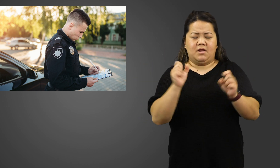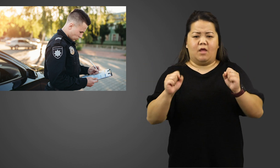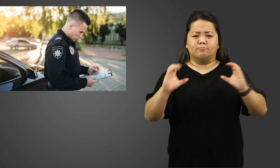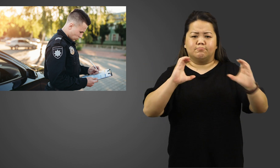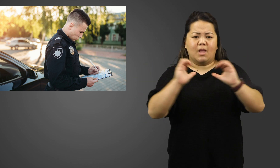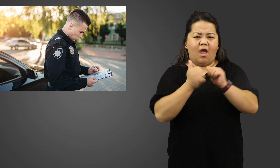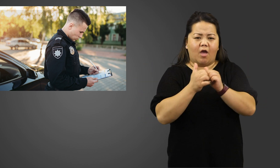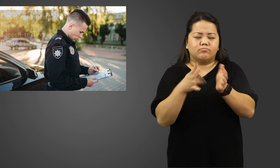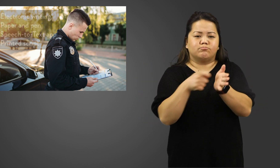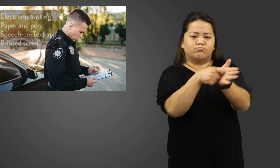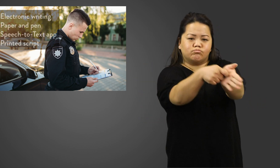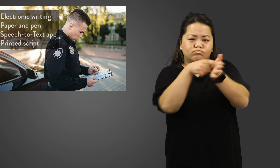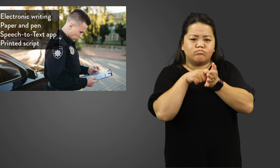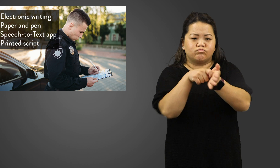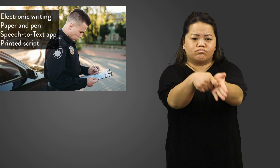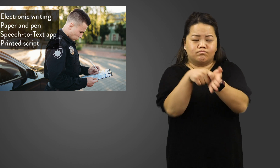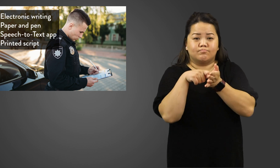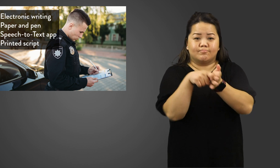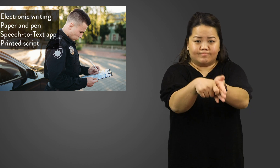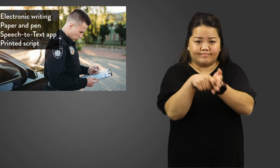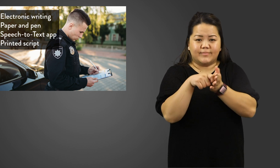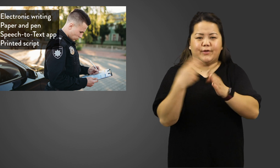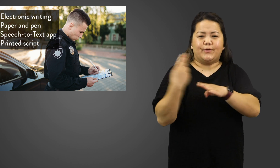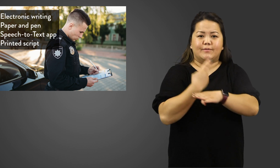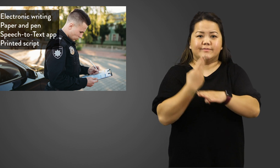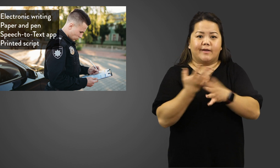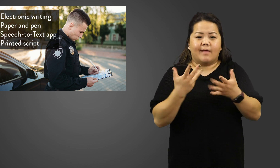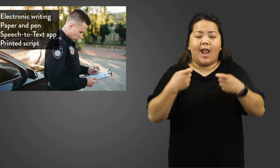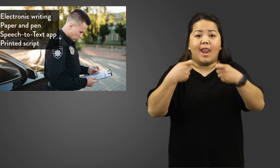hearing loss write back-and-forth during their interaction.